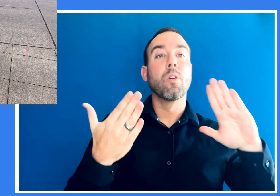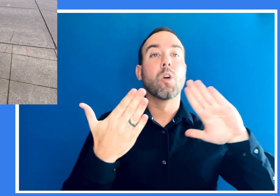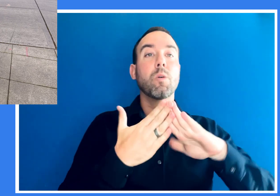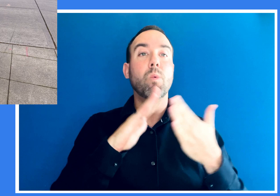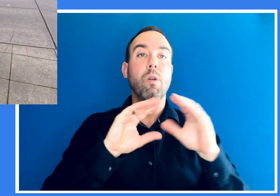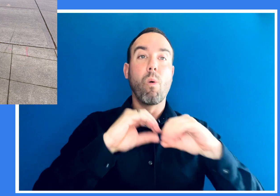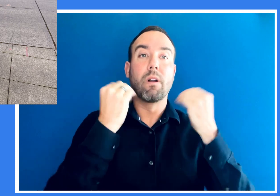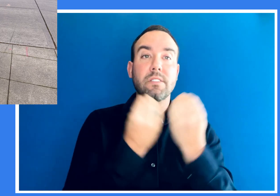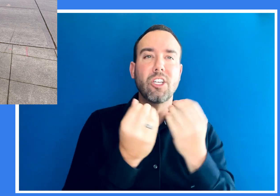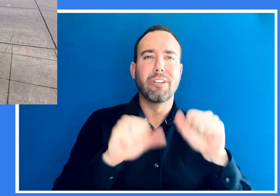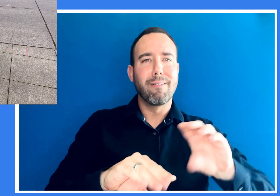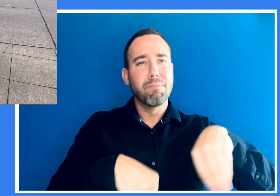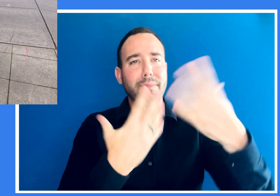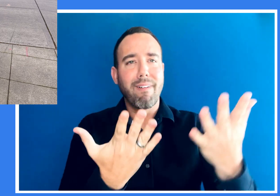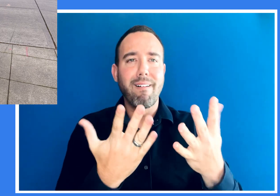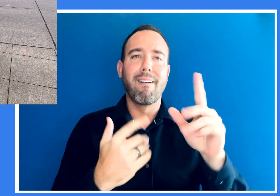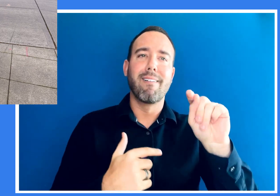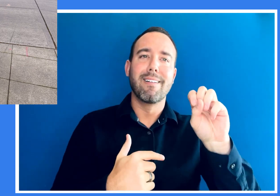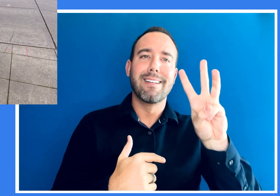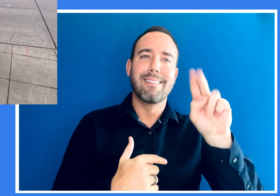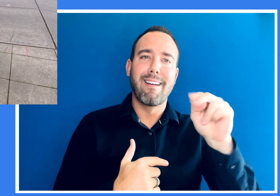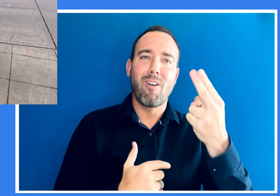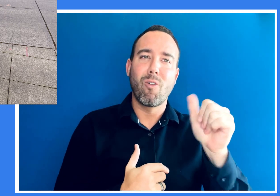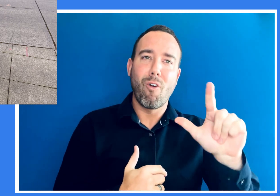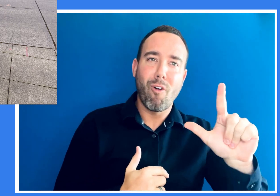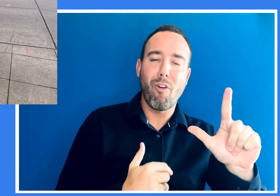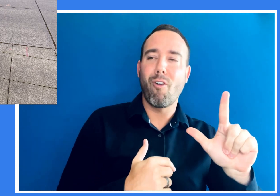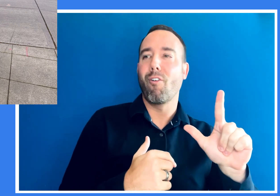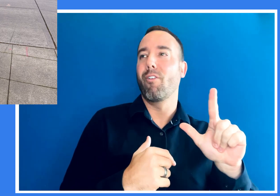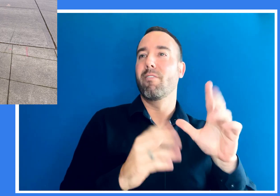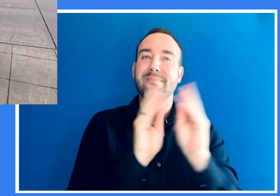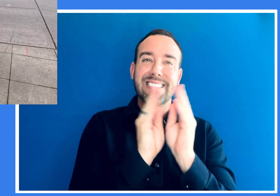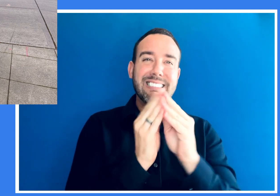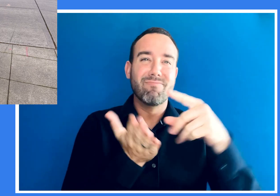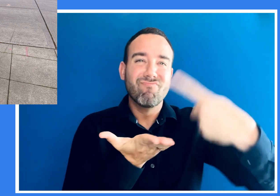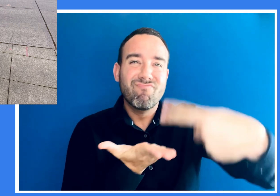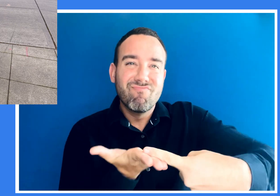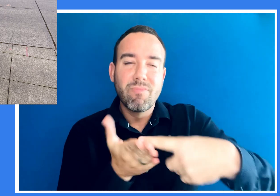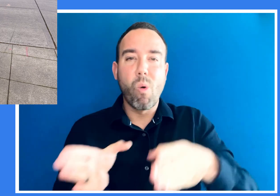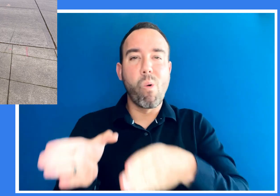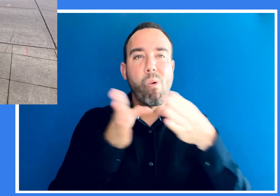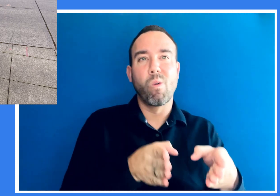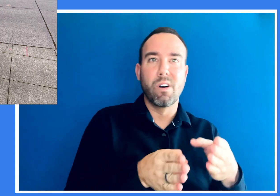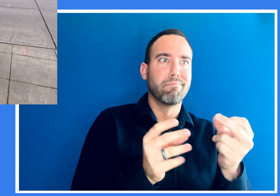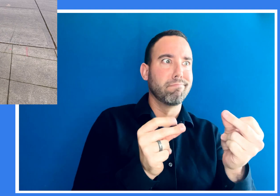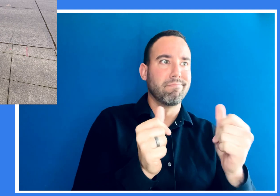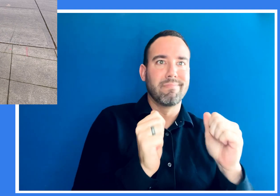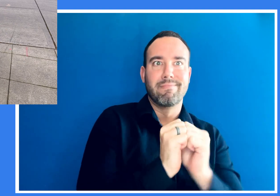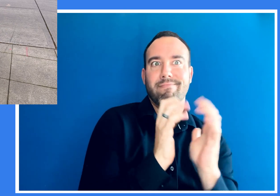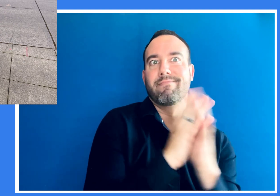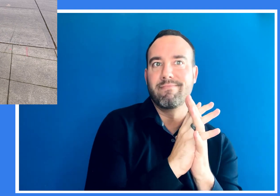Community organizations can hold town halls, pop-up clinics, and other outreach activities to increase